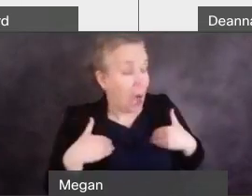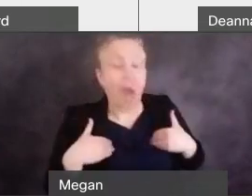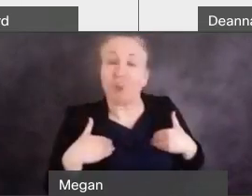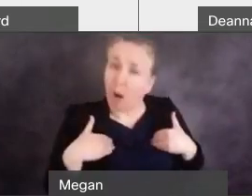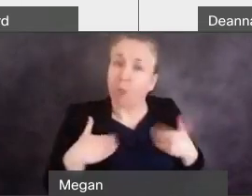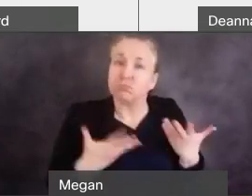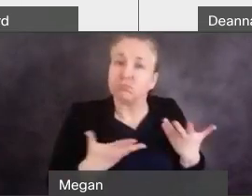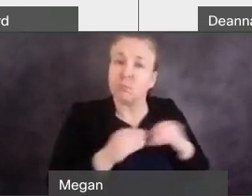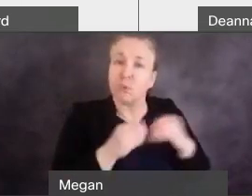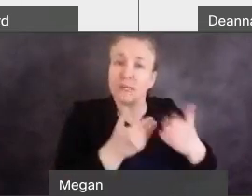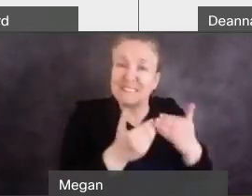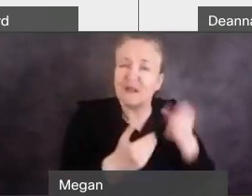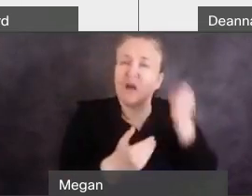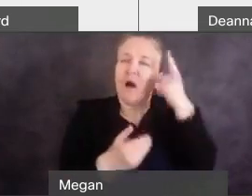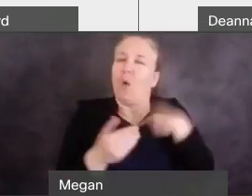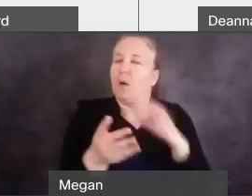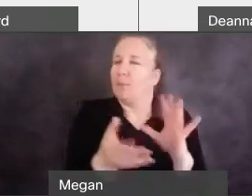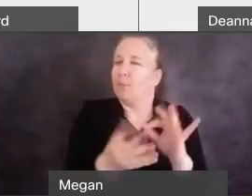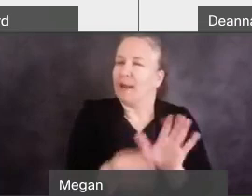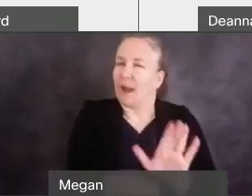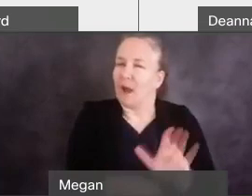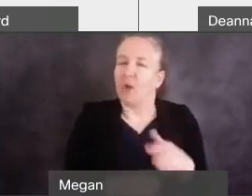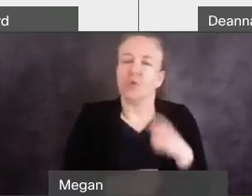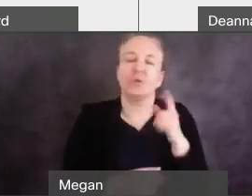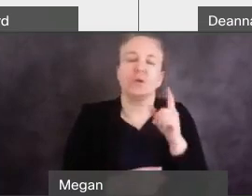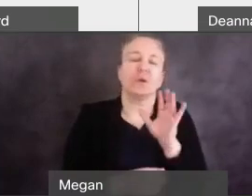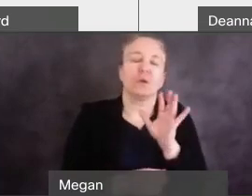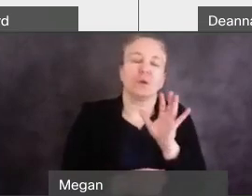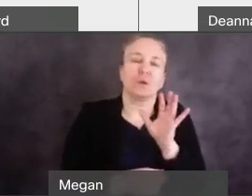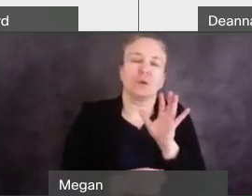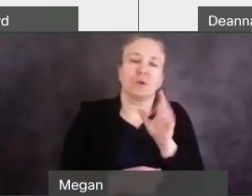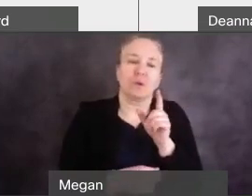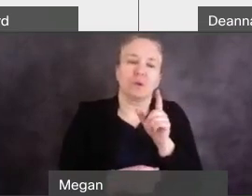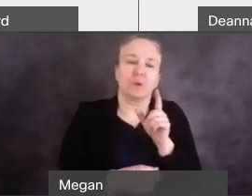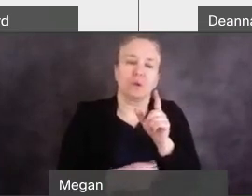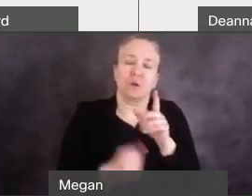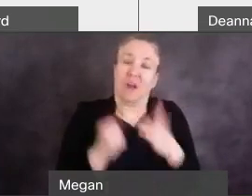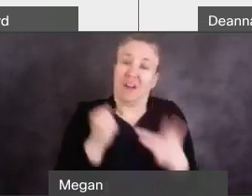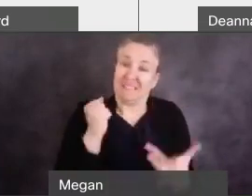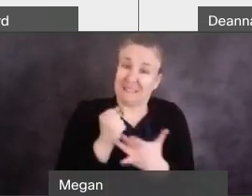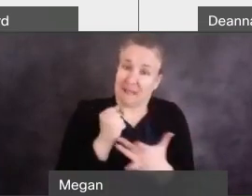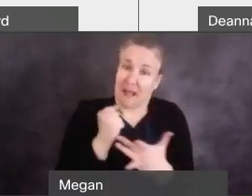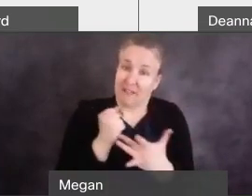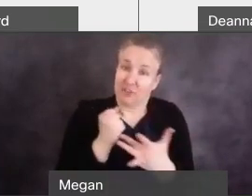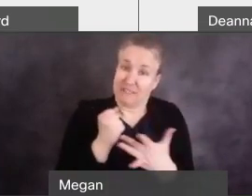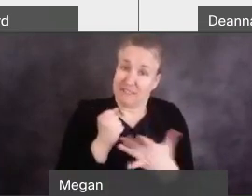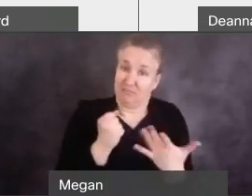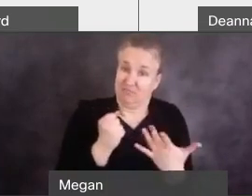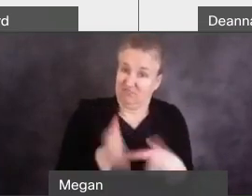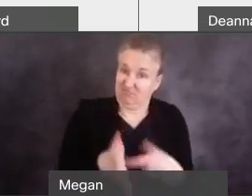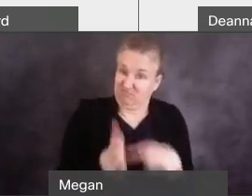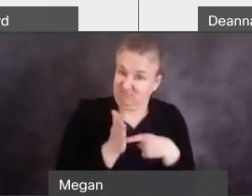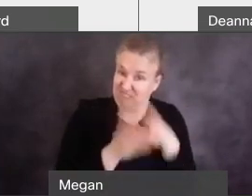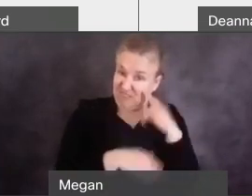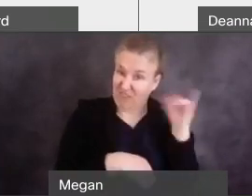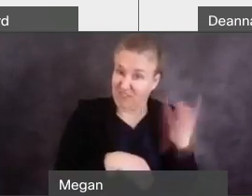to point out though that on the technology that would be required to create such a registry